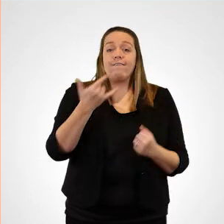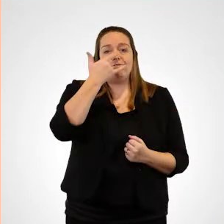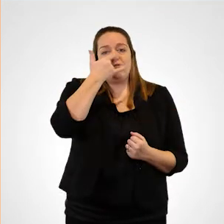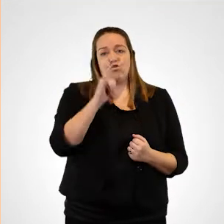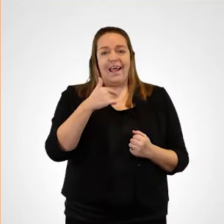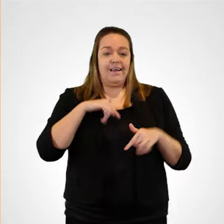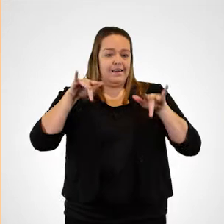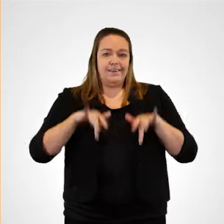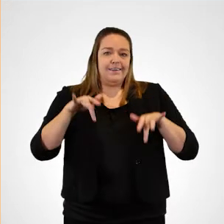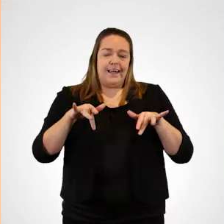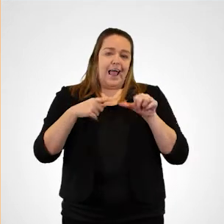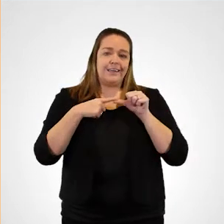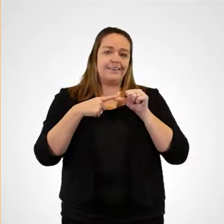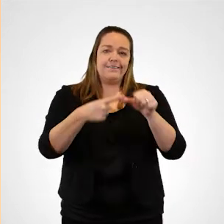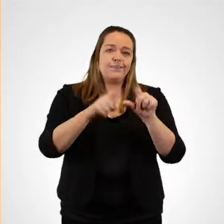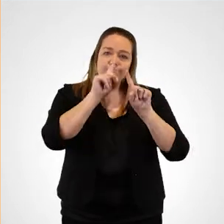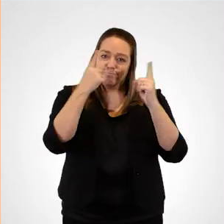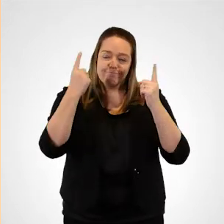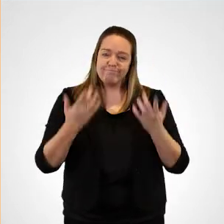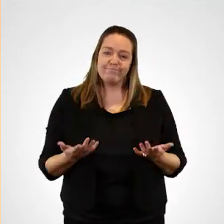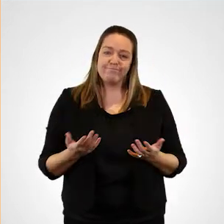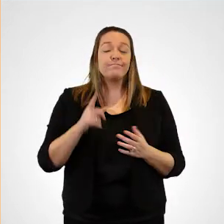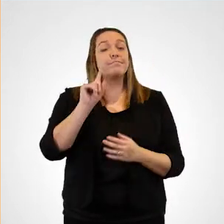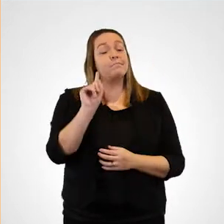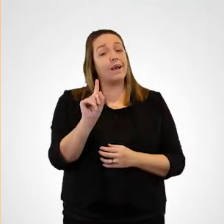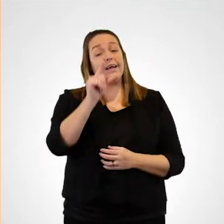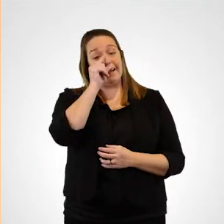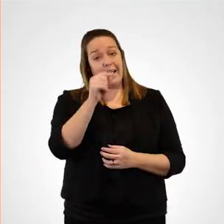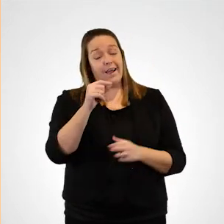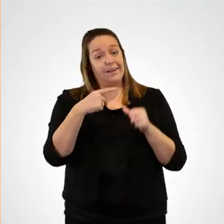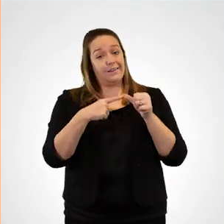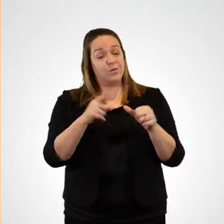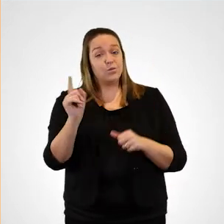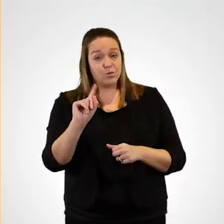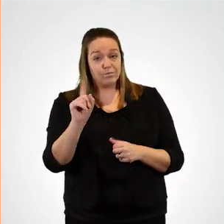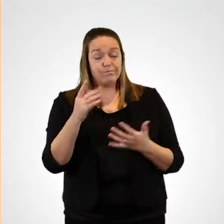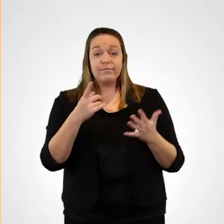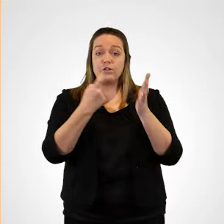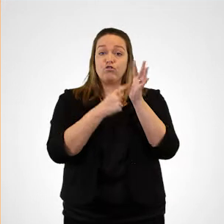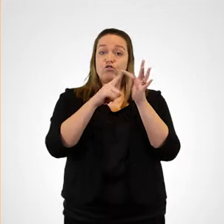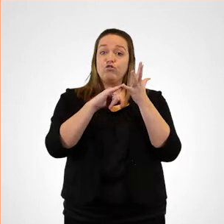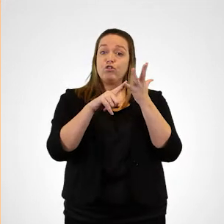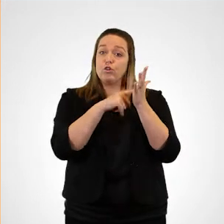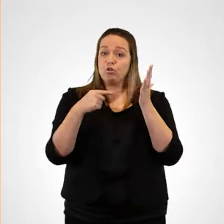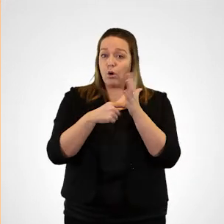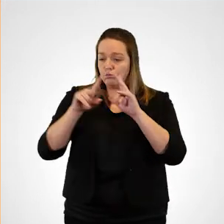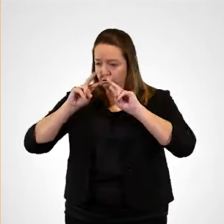unfortunately I can't tell you the complete answer to this question, but what I can say is the results are looking very promising at the moment